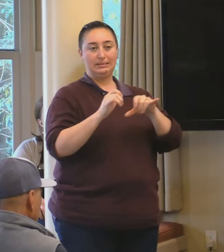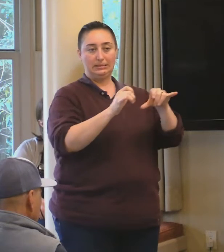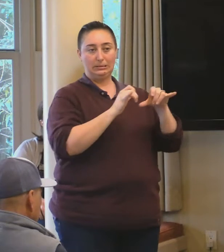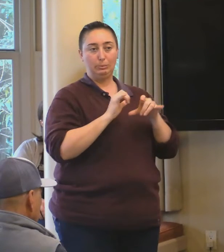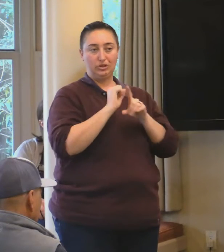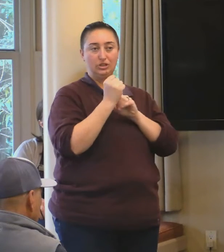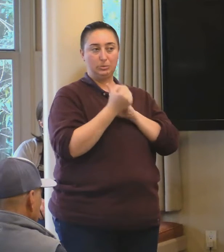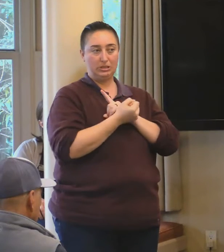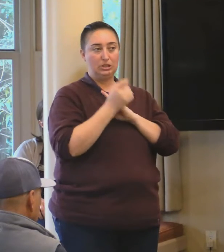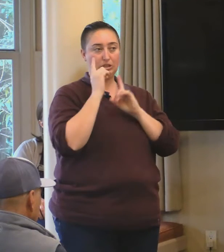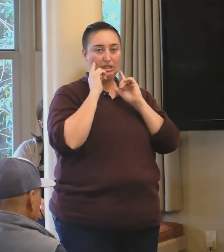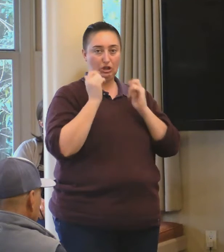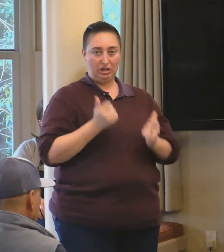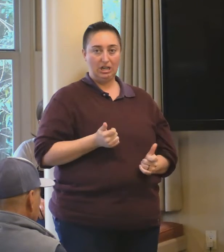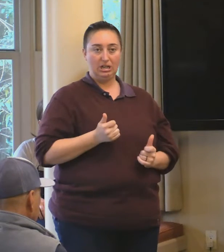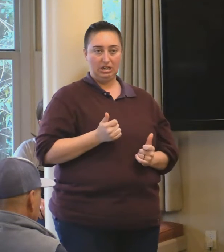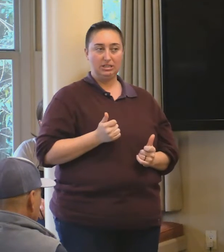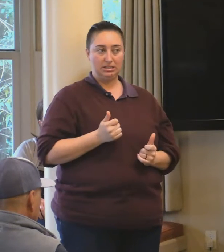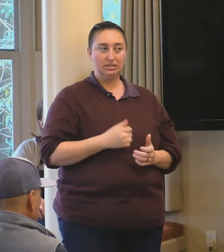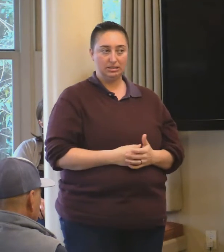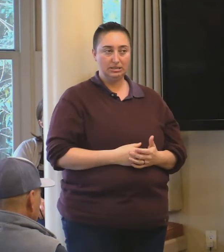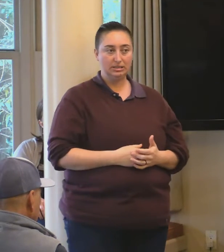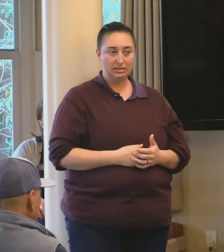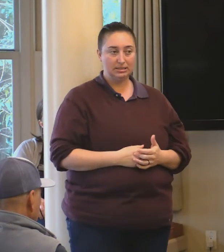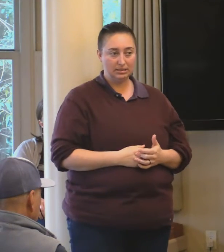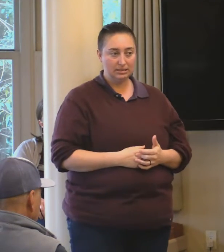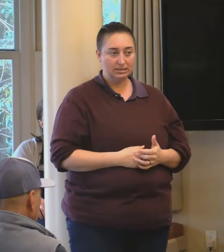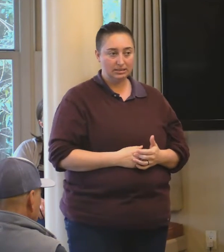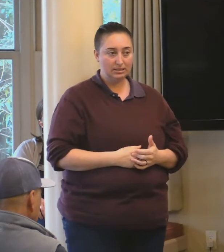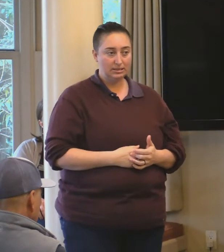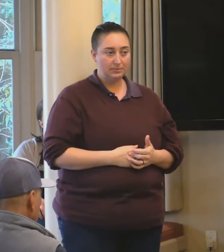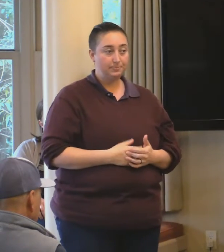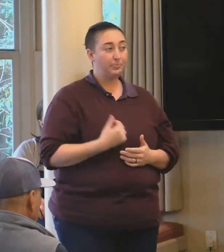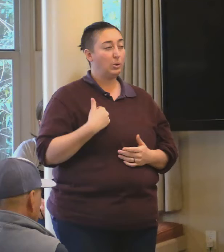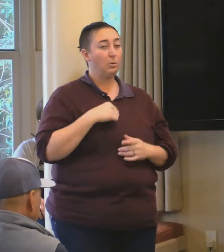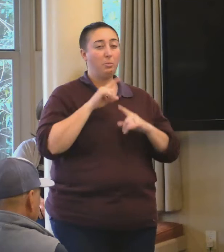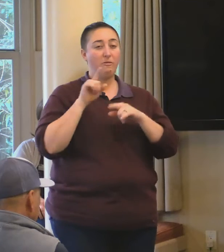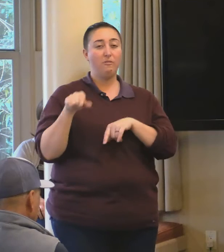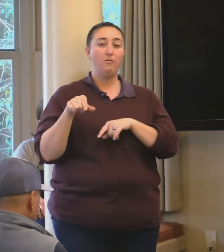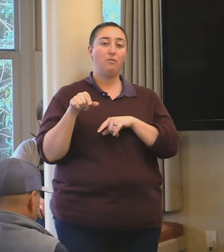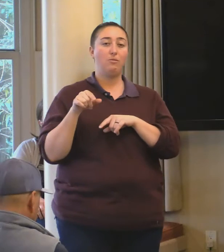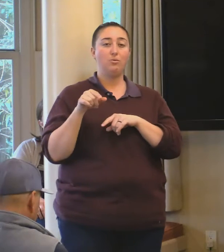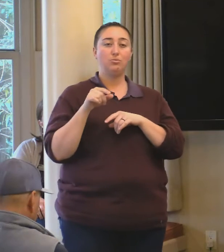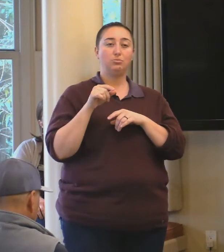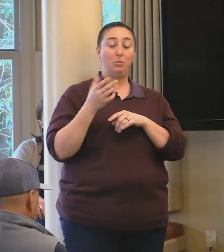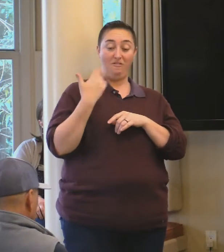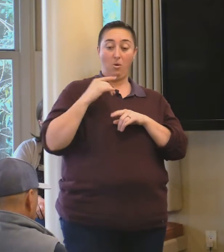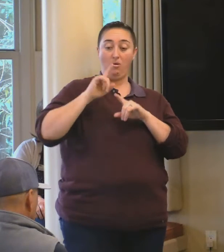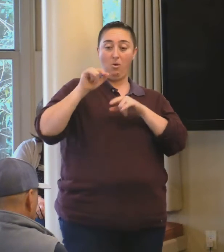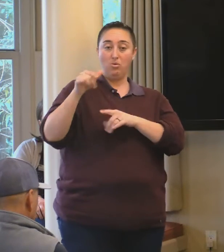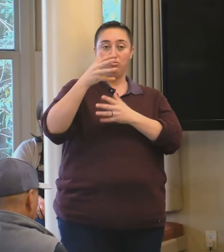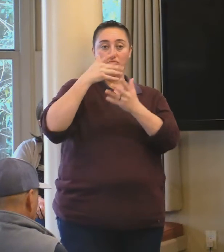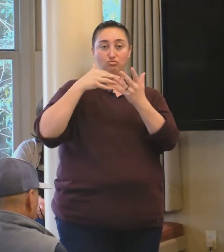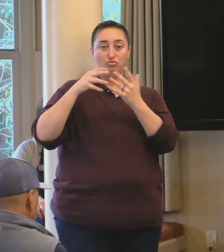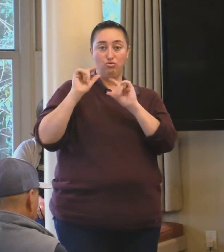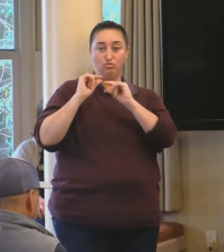our similar circumstances of losing our hearing over time. We used to go to social gatherings but now we leave as